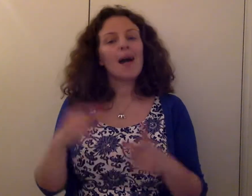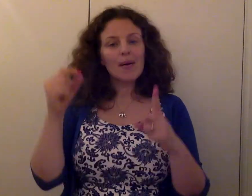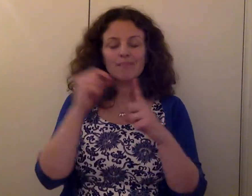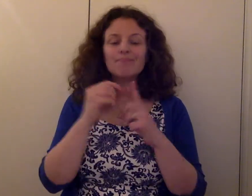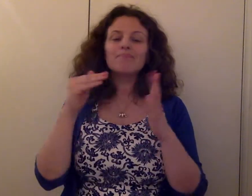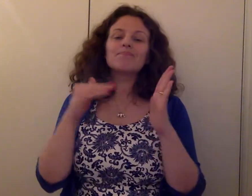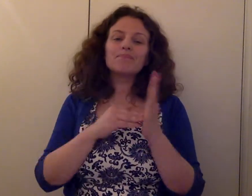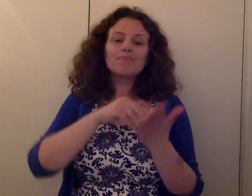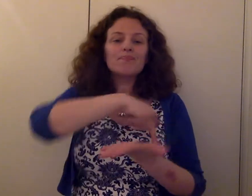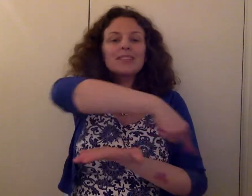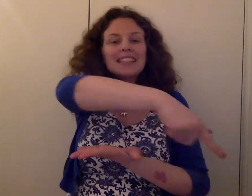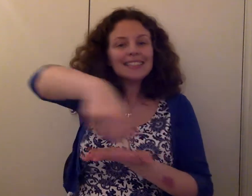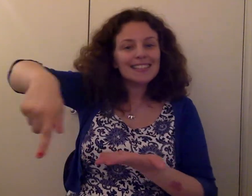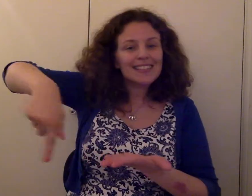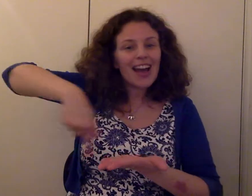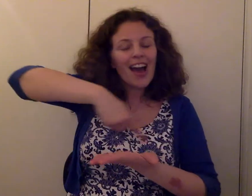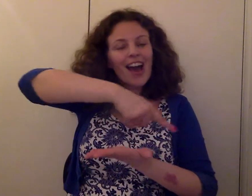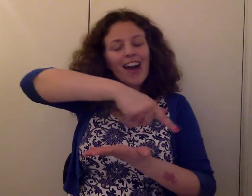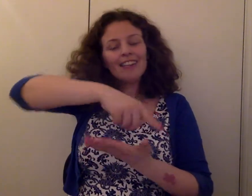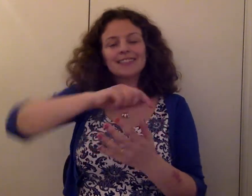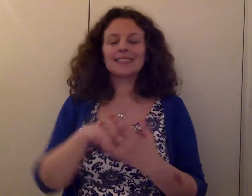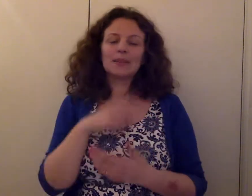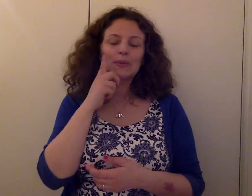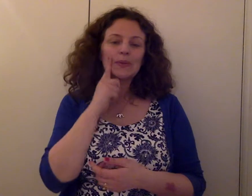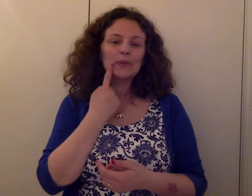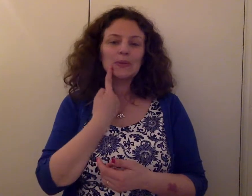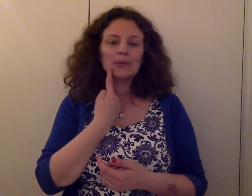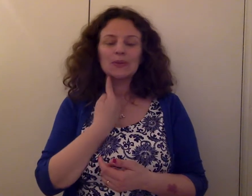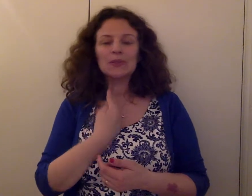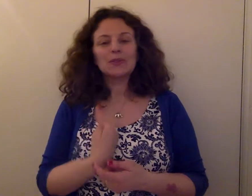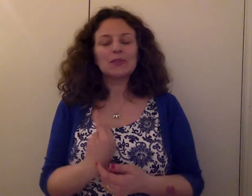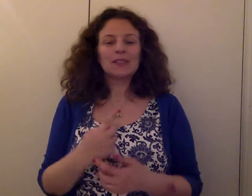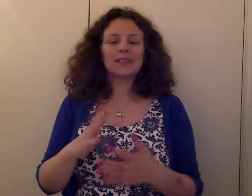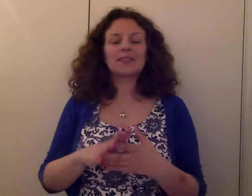Pizza, delicious